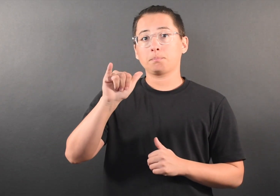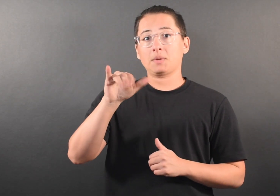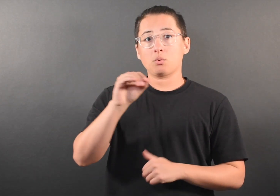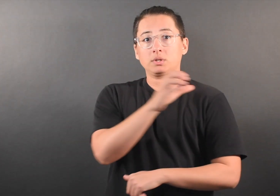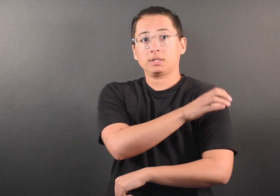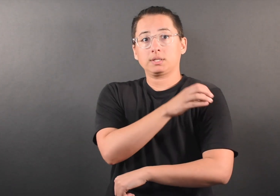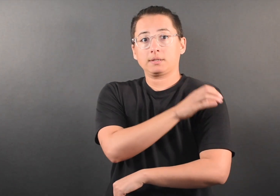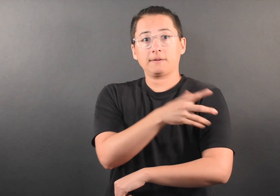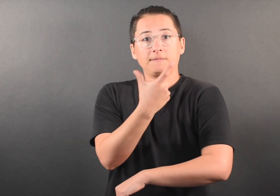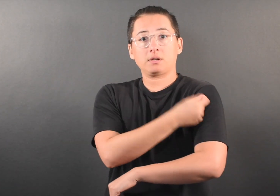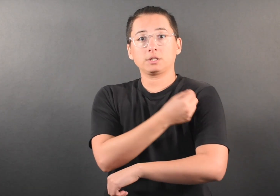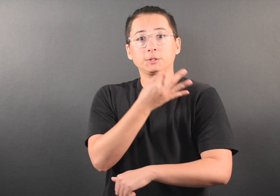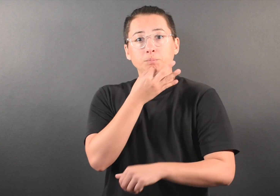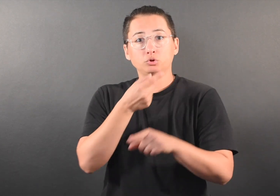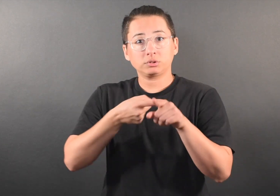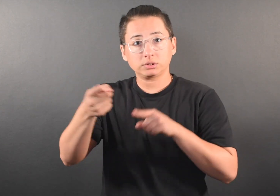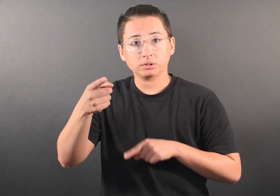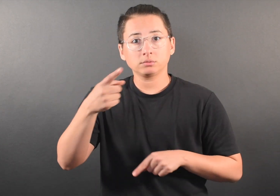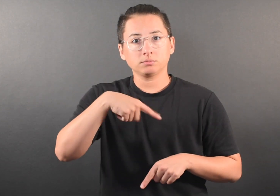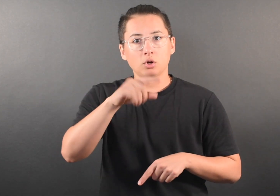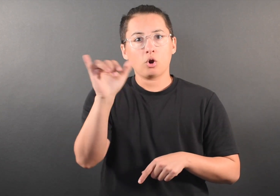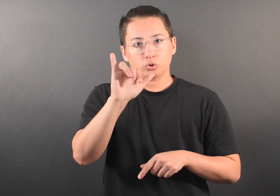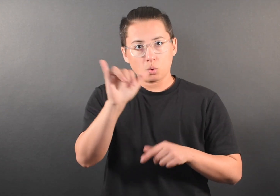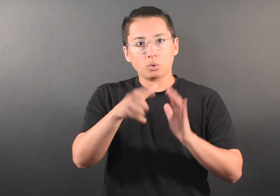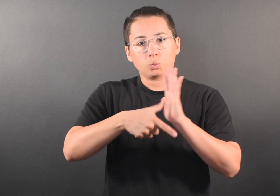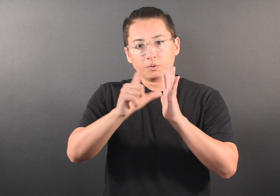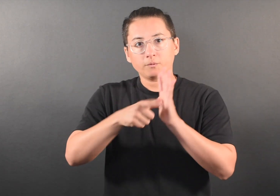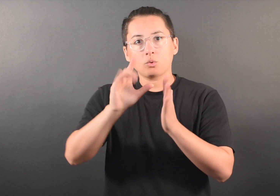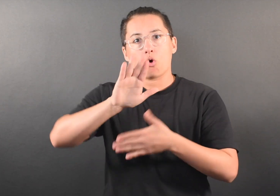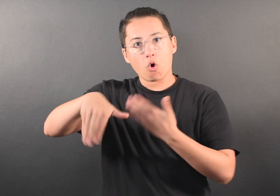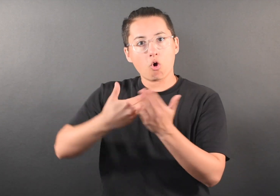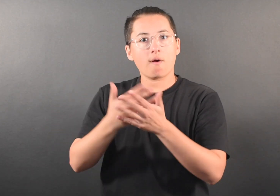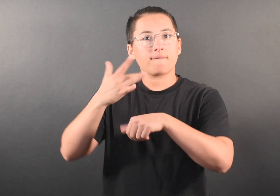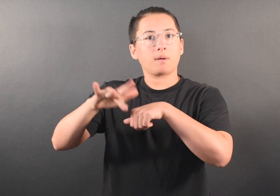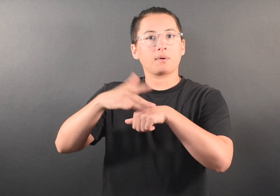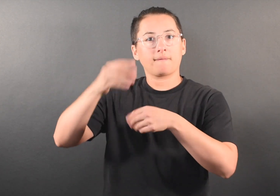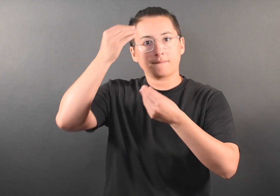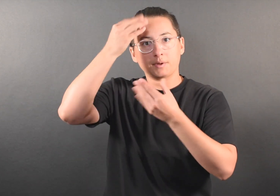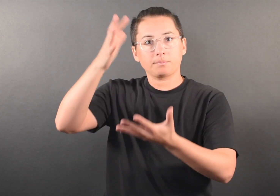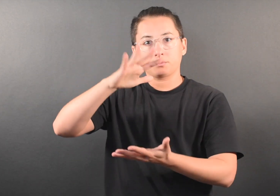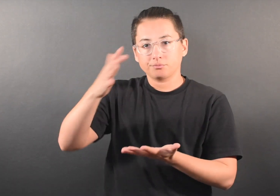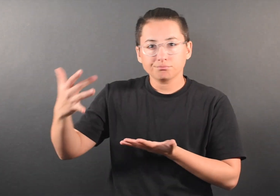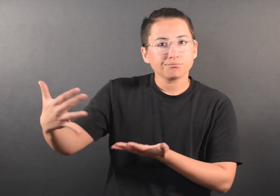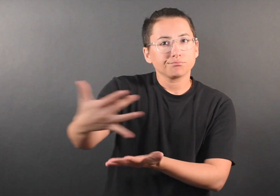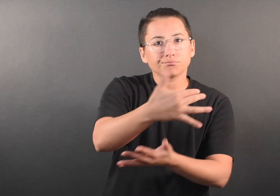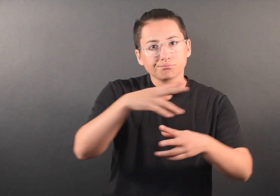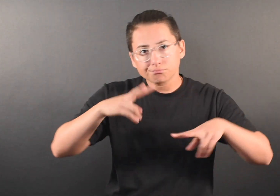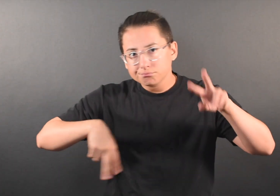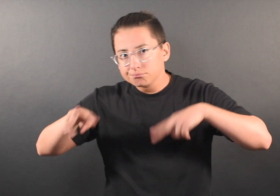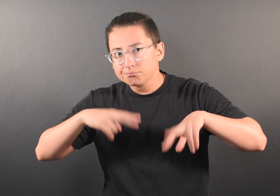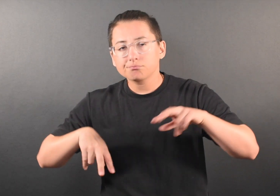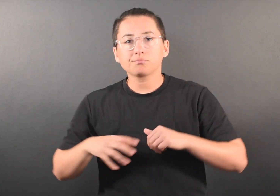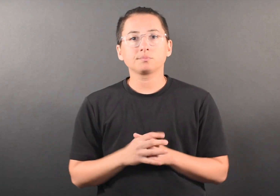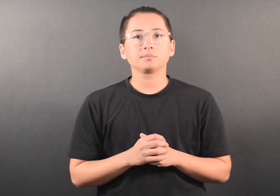Mayo Clinic vaccine experts also will review the available data. The safety of COVID-19